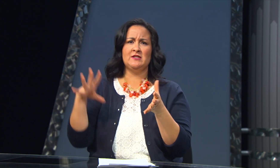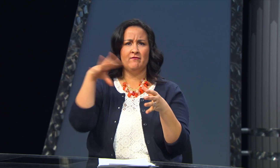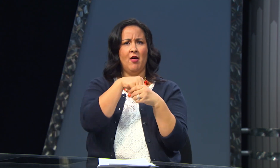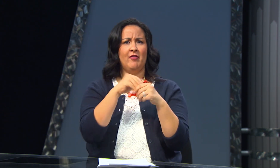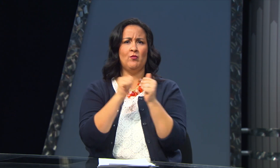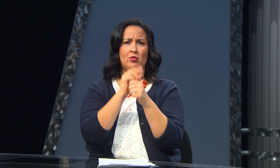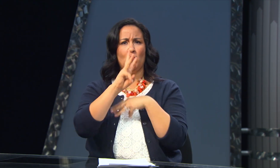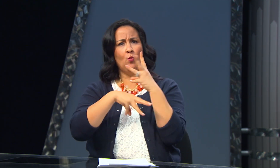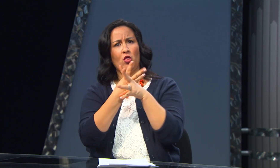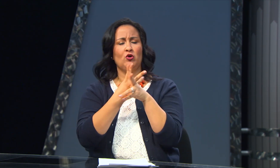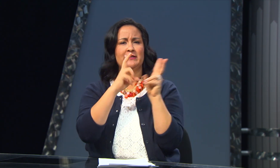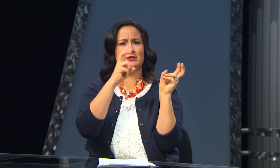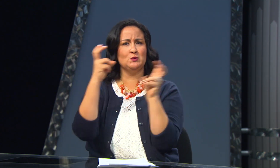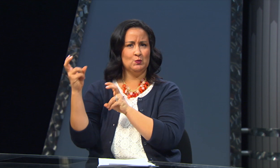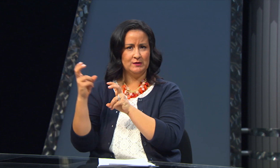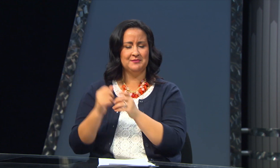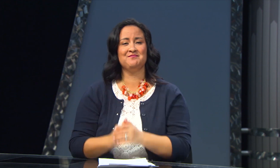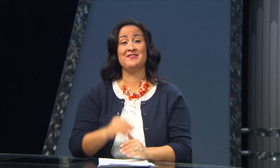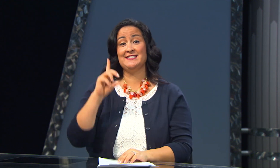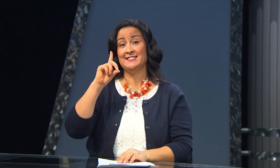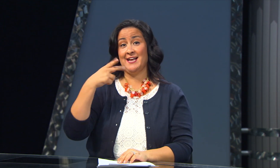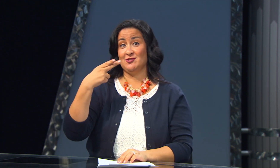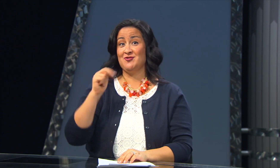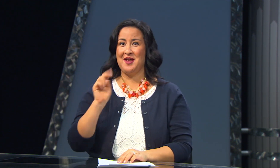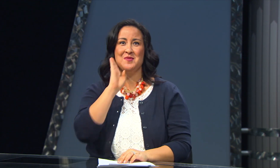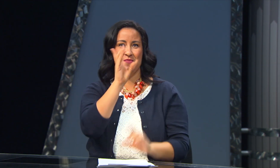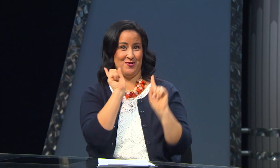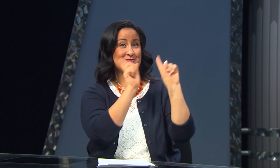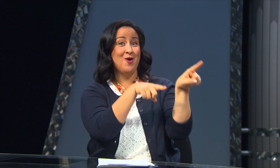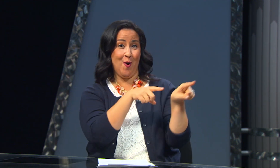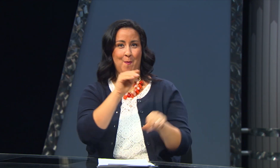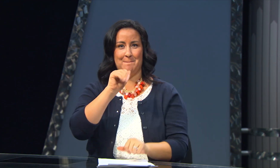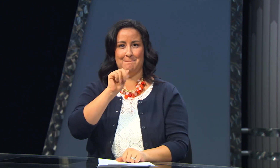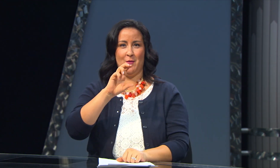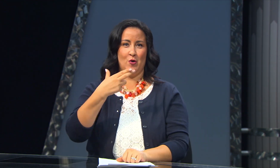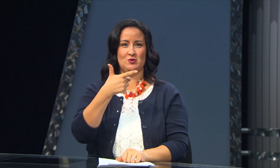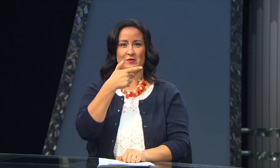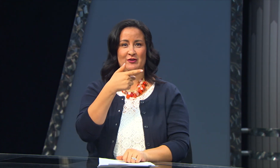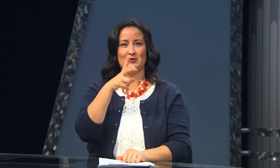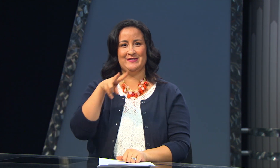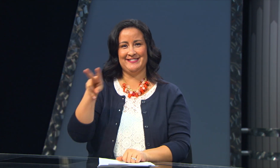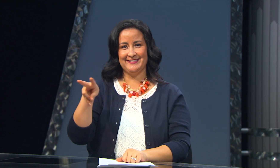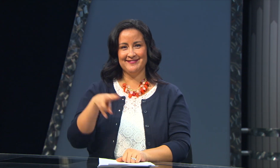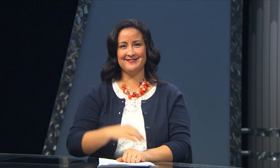ISSUES. D-H-N WILL BE ATTENDING THE EVENT MARCH 21 AND 22.